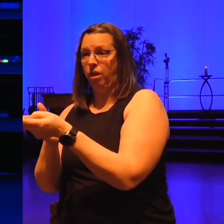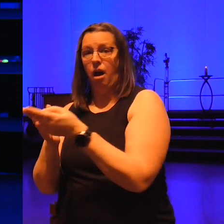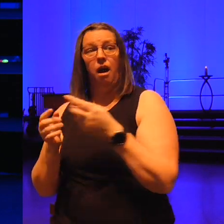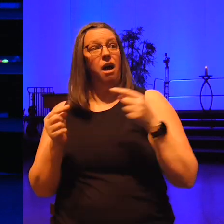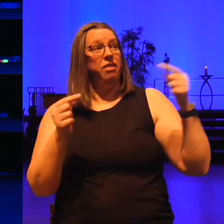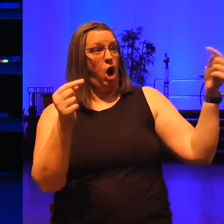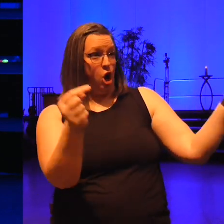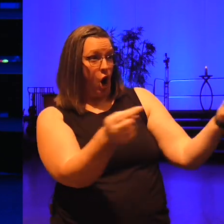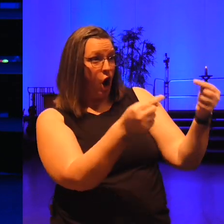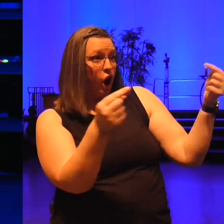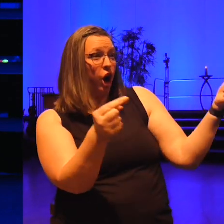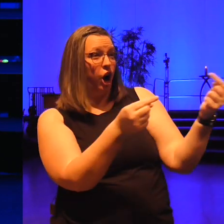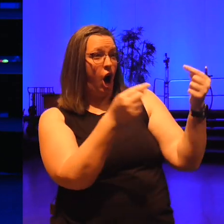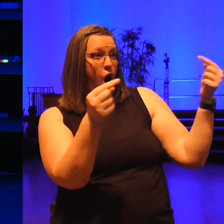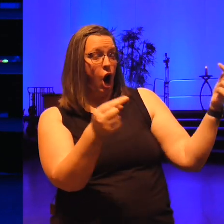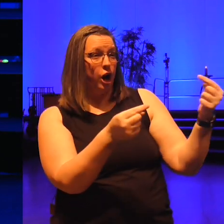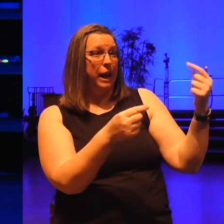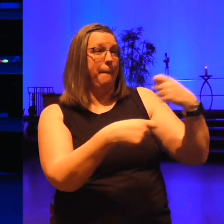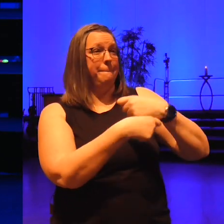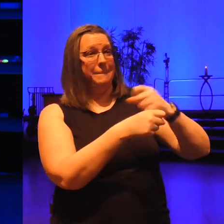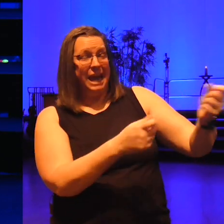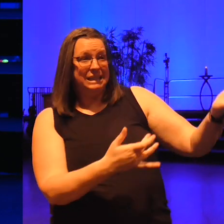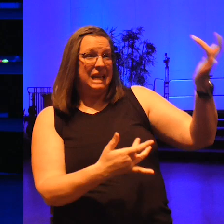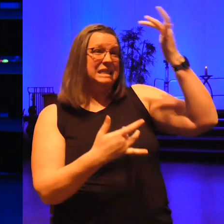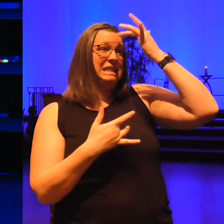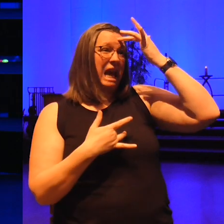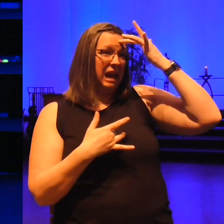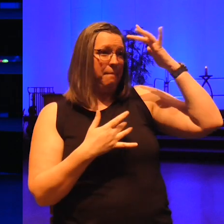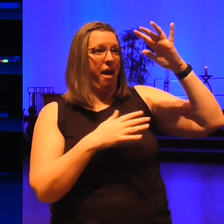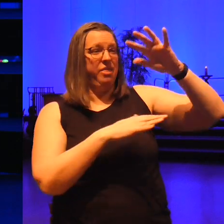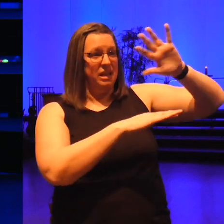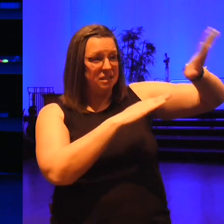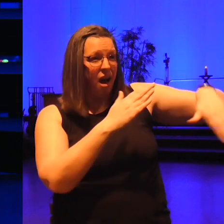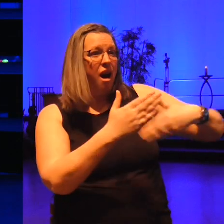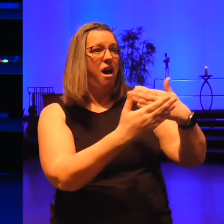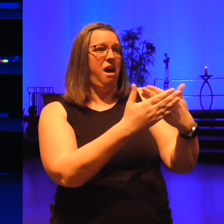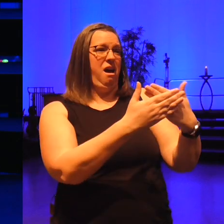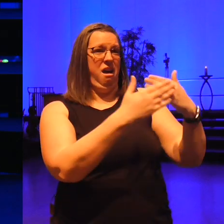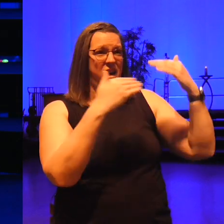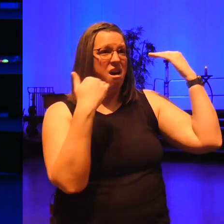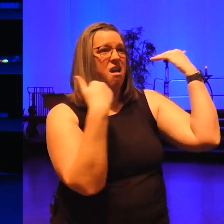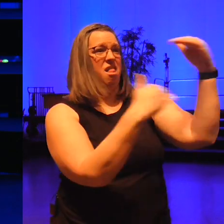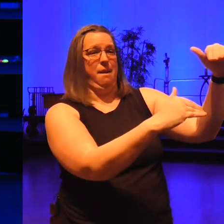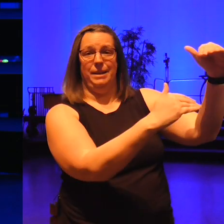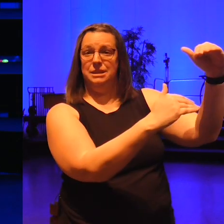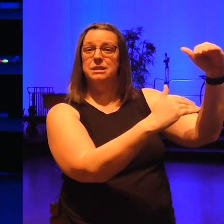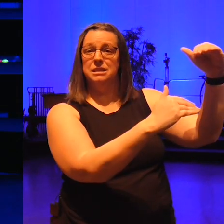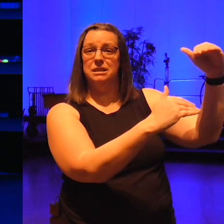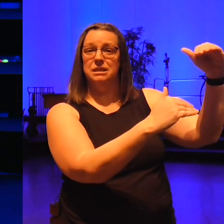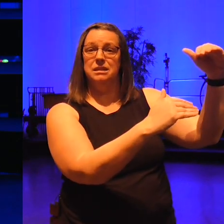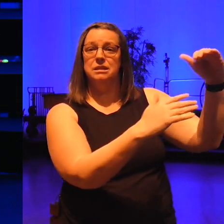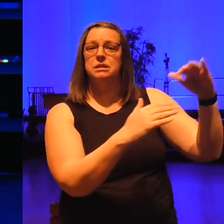made Sick by a collective resonance based in limitedness will they feel God in your